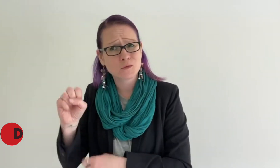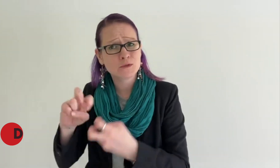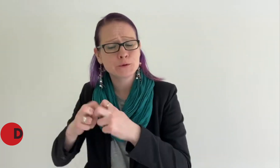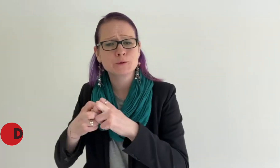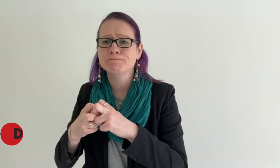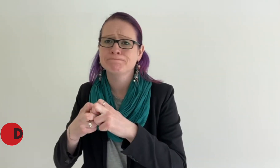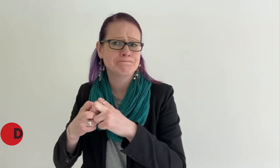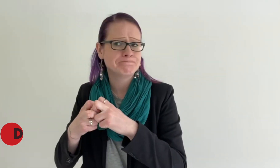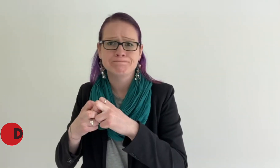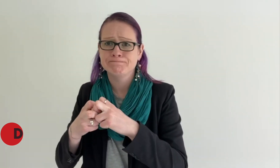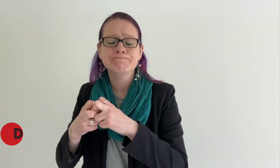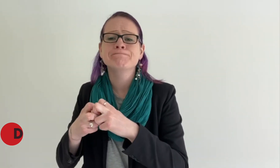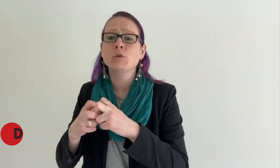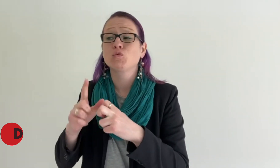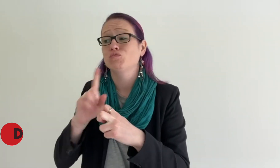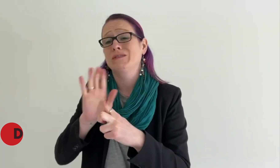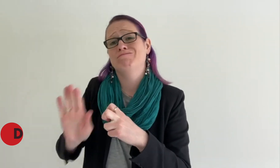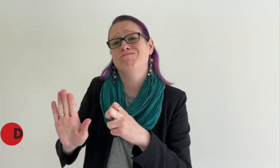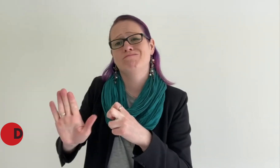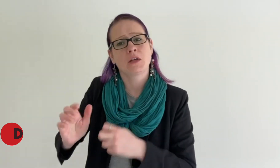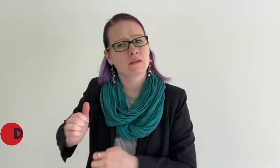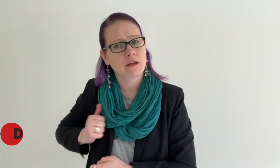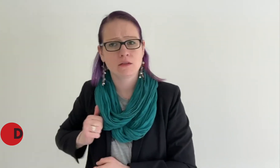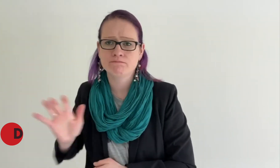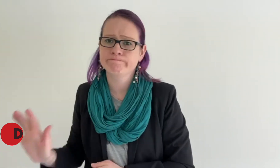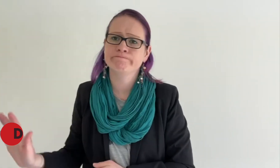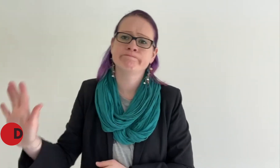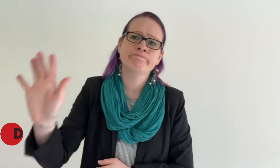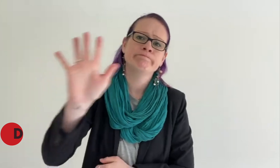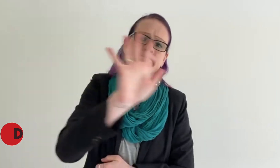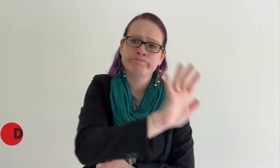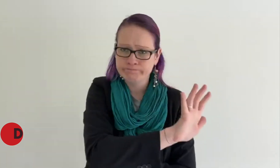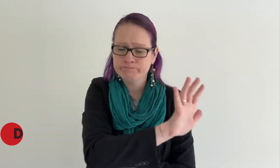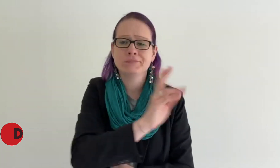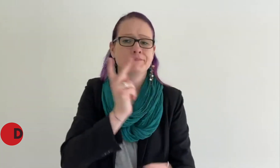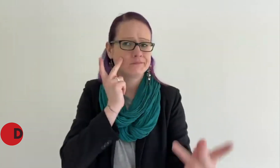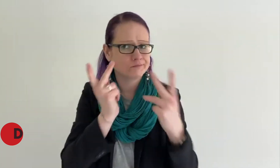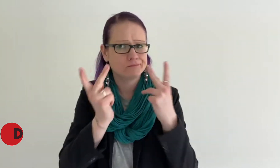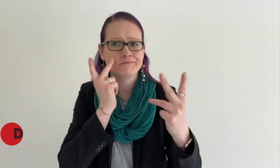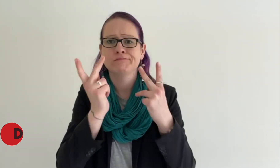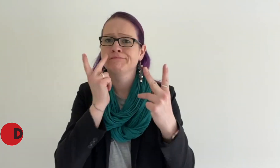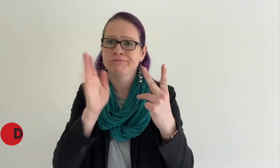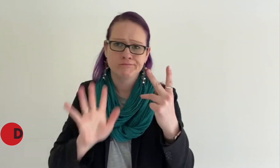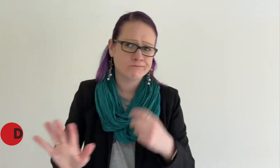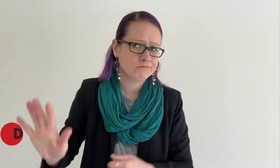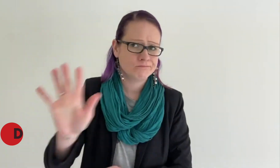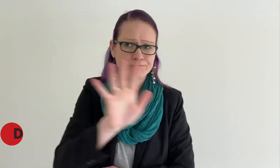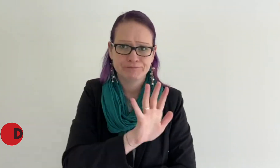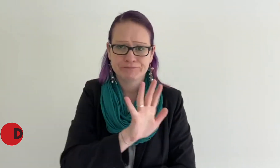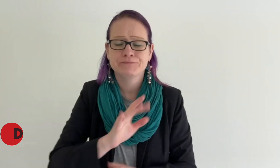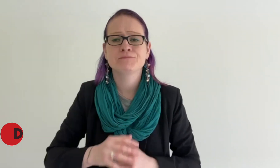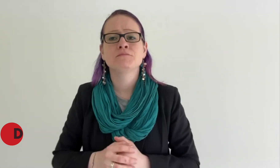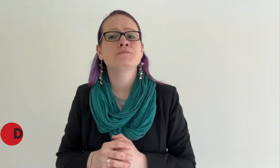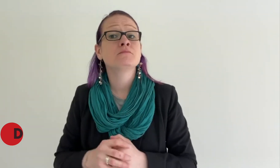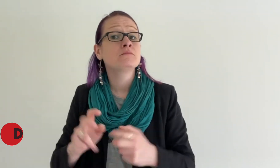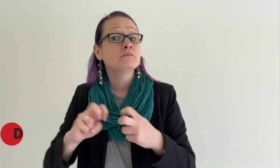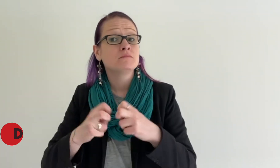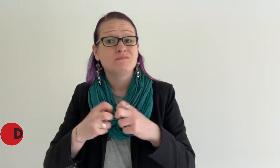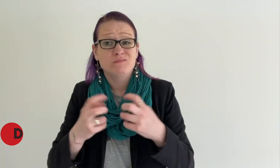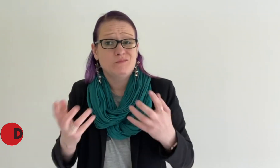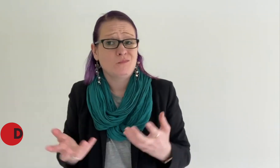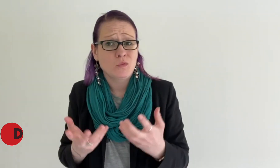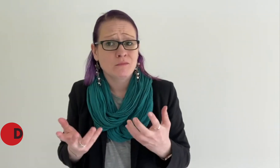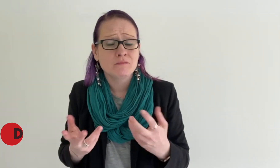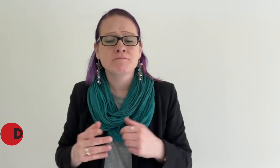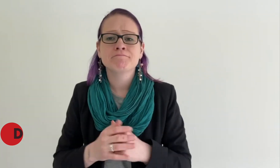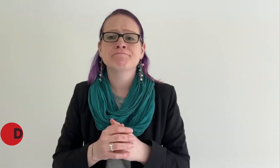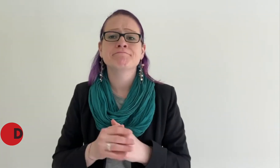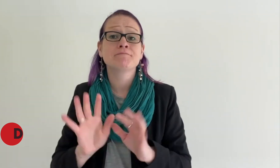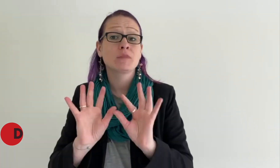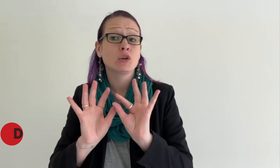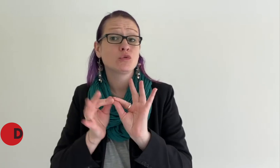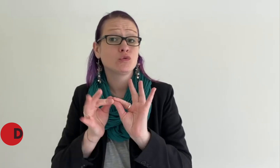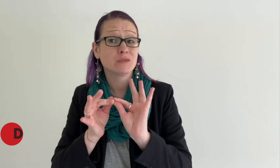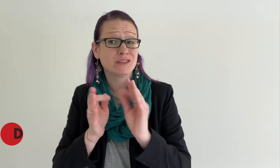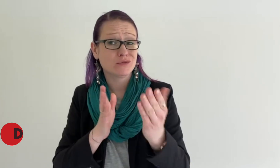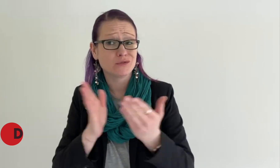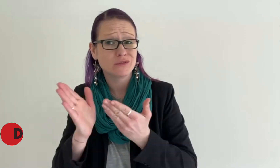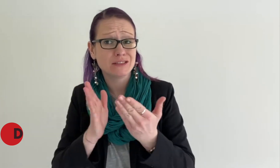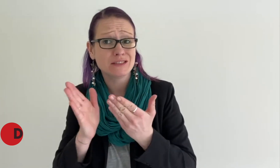a Nova Scotia problem; these concerns are also all across Canada. These concerns